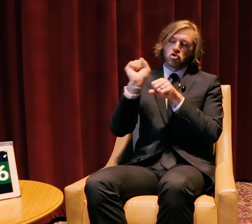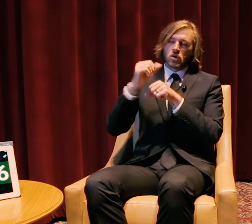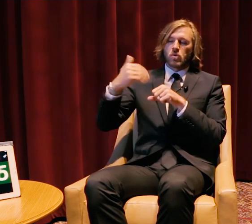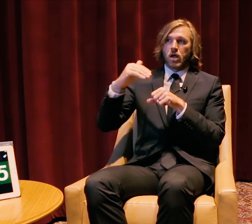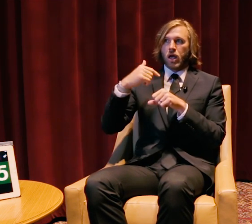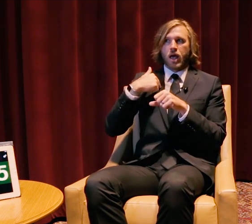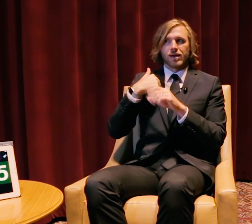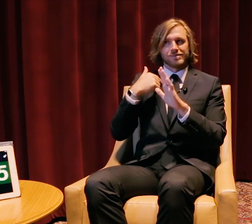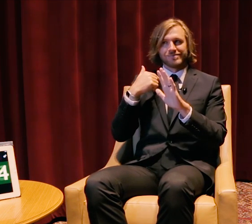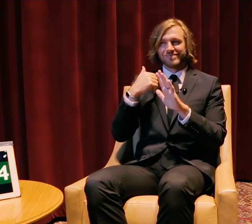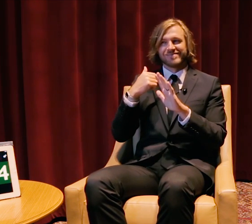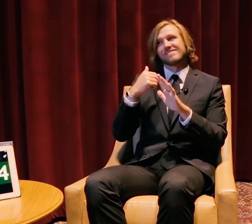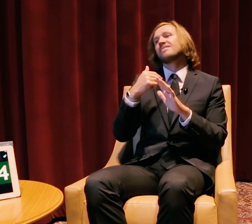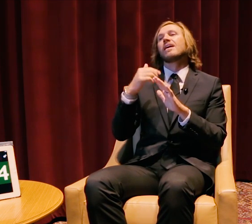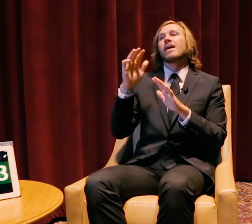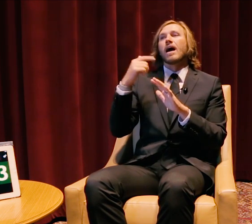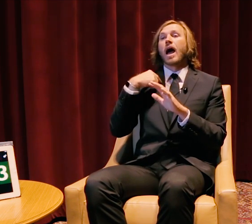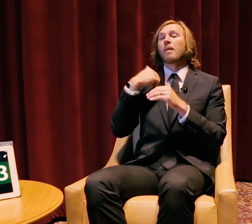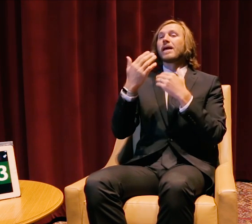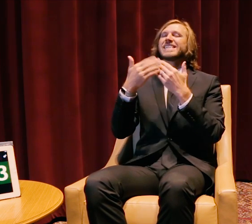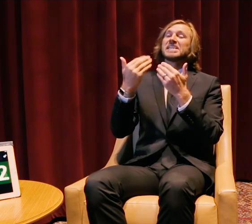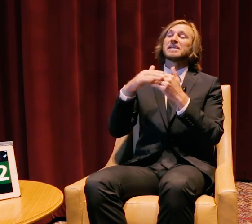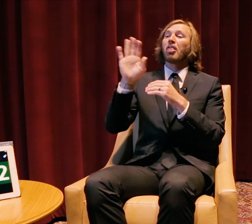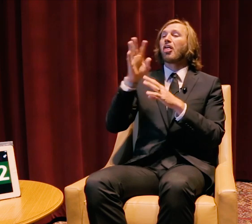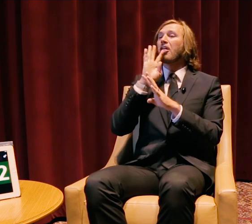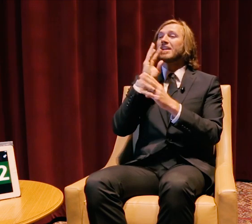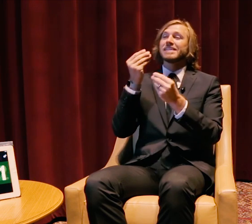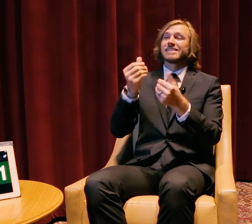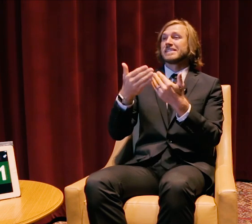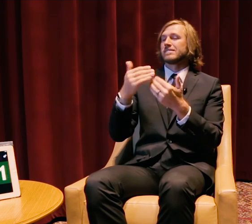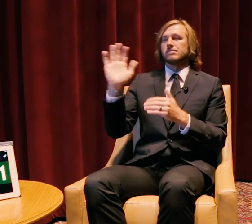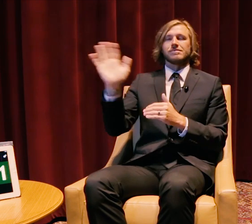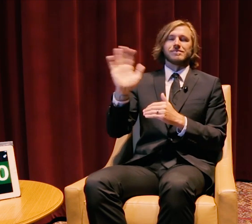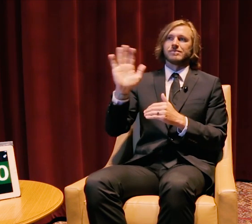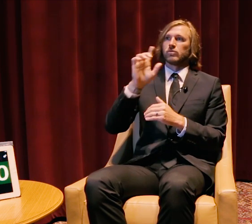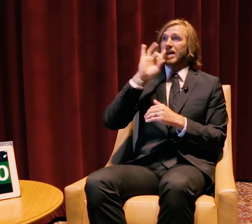I will not, you know, I won't sugarcoat that. I mean, there were plenty of 80+ hours,